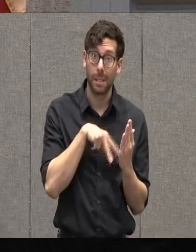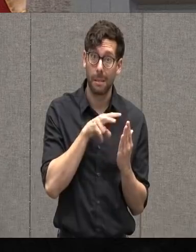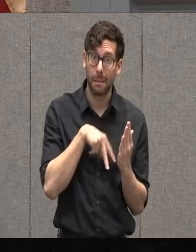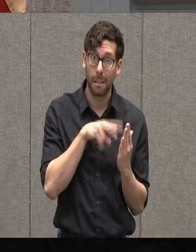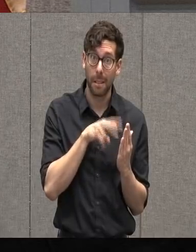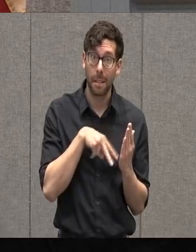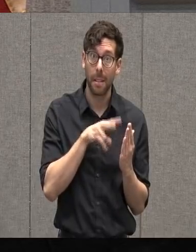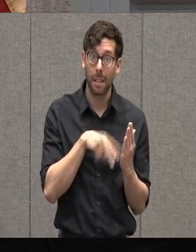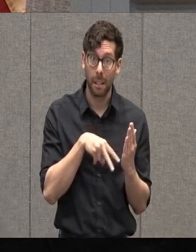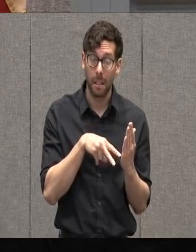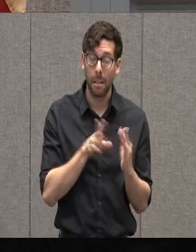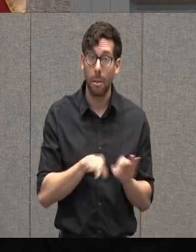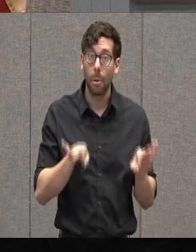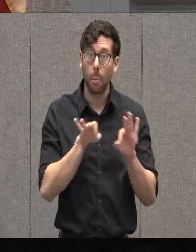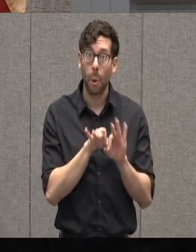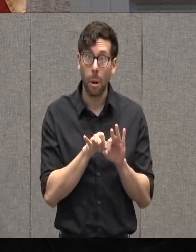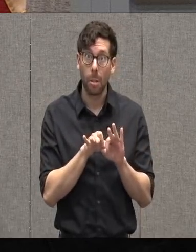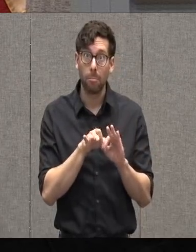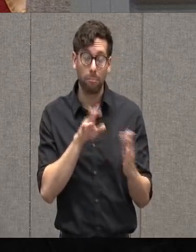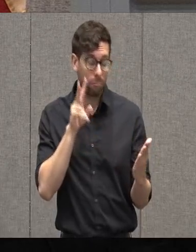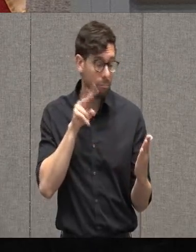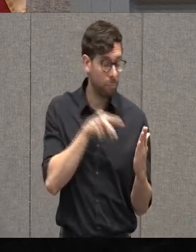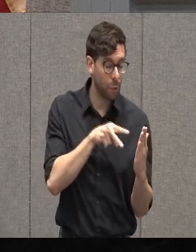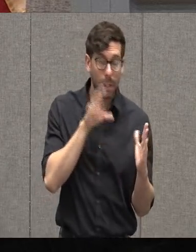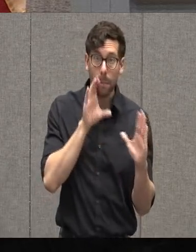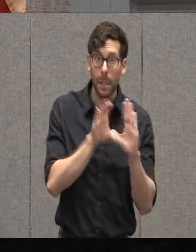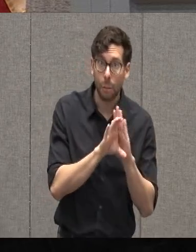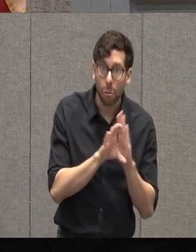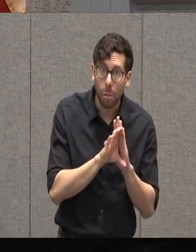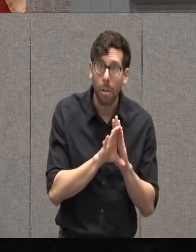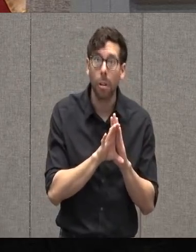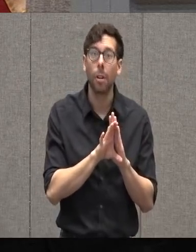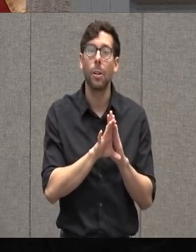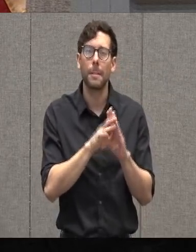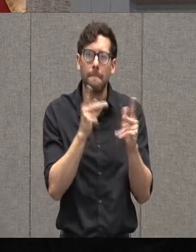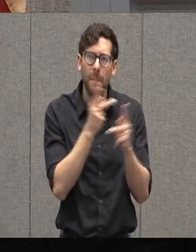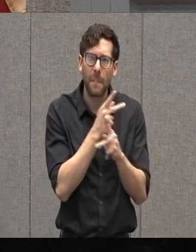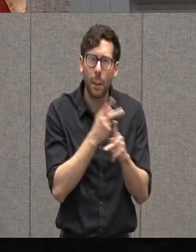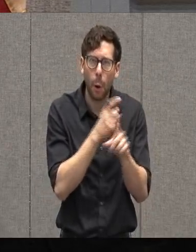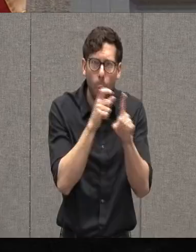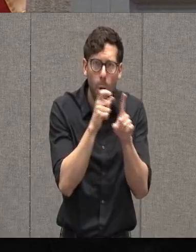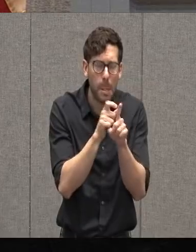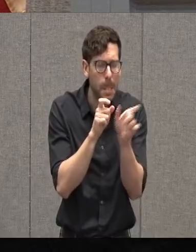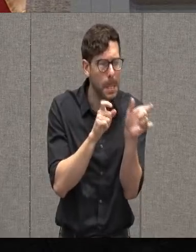look at the pictures, sound out the words, and you'll be an excellent reader.